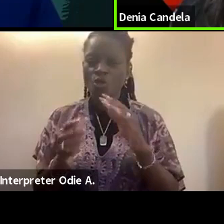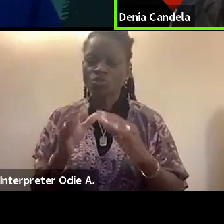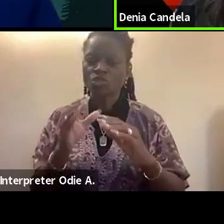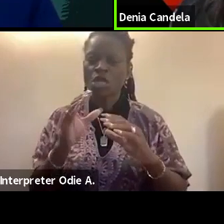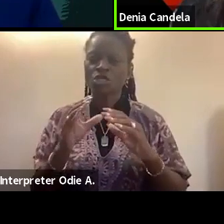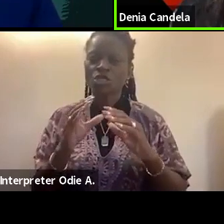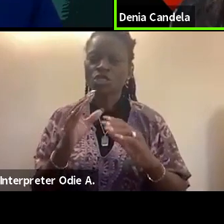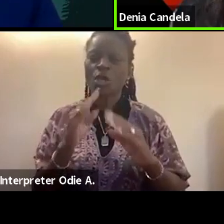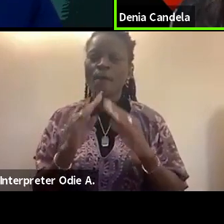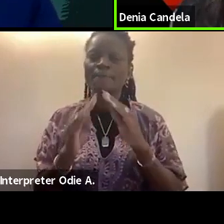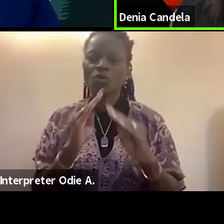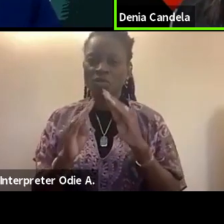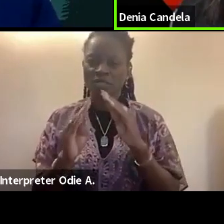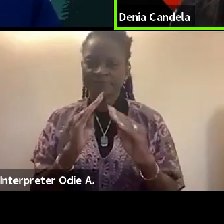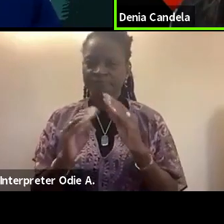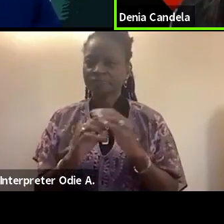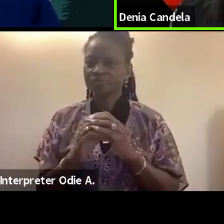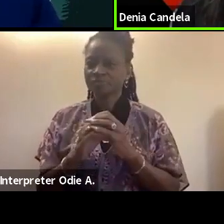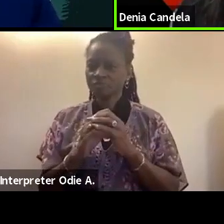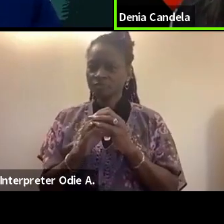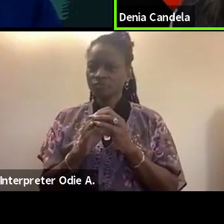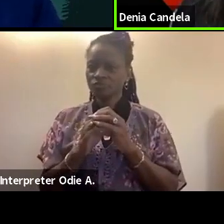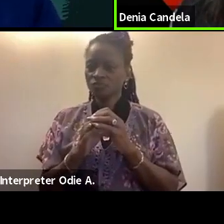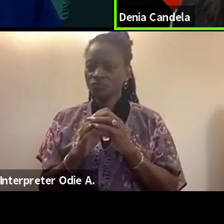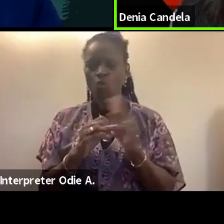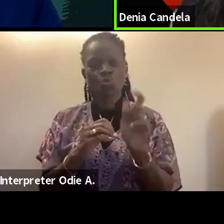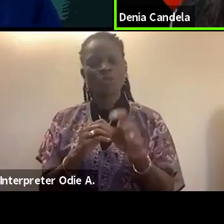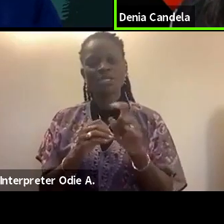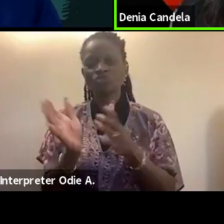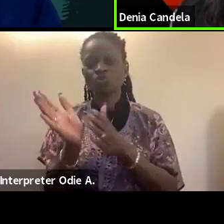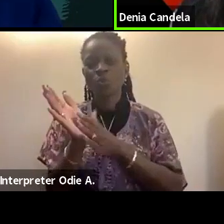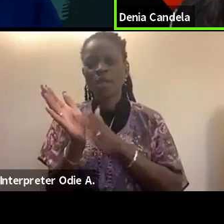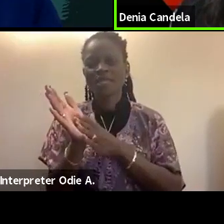input from our epid data but also recognize community knowledge as a skill